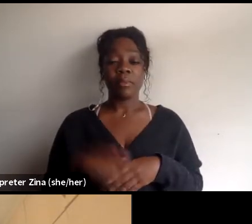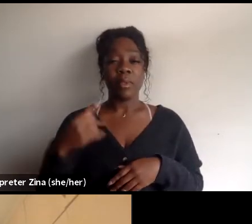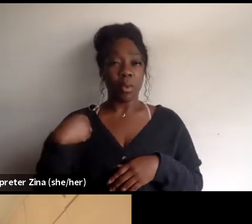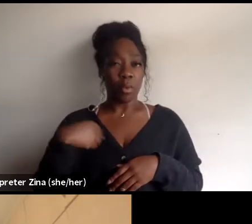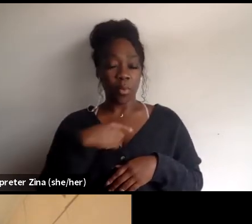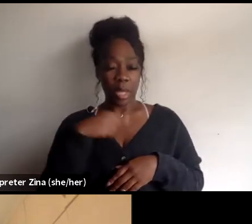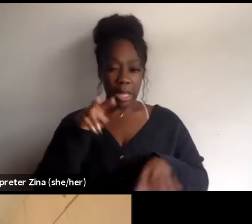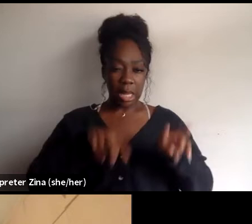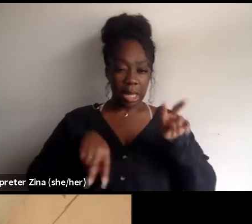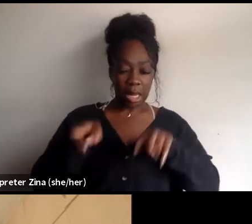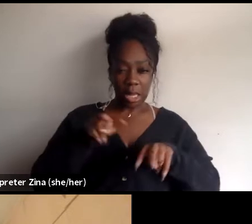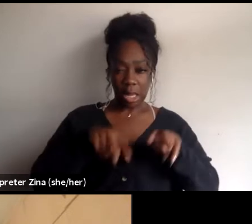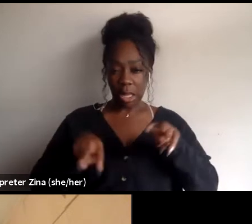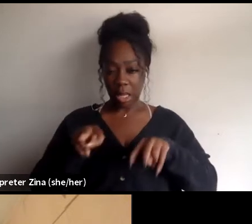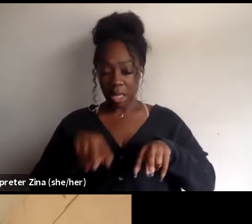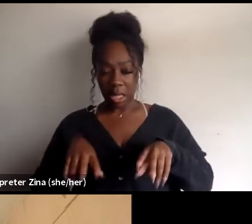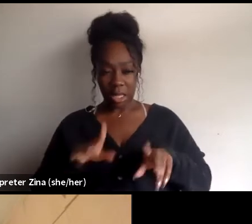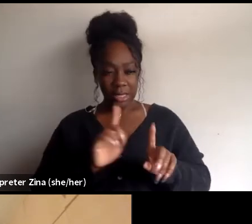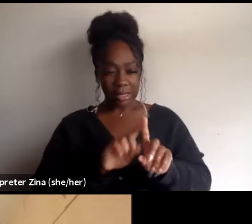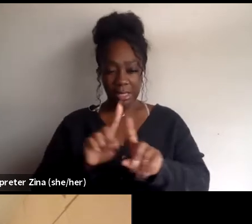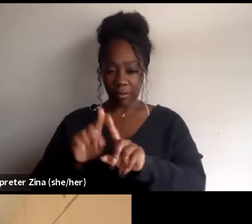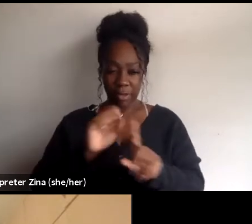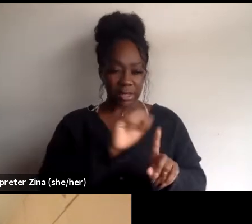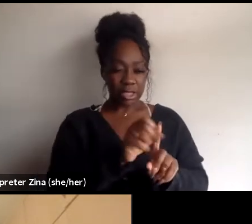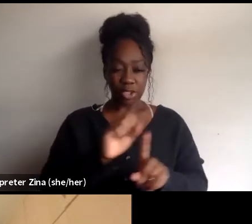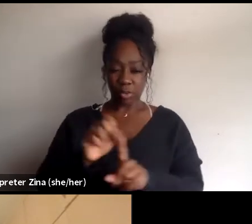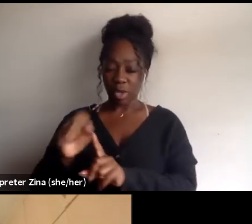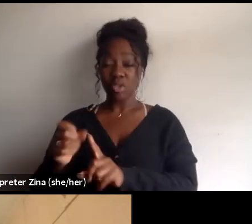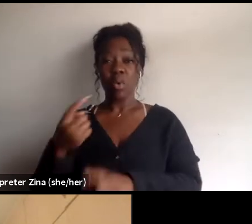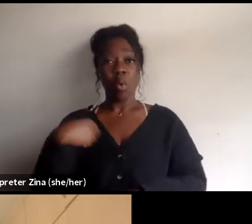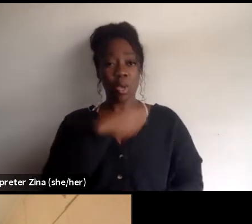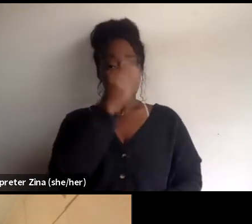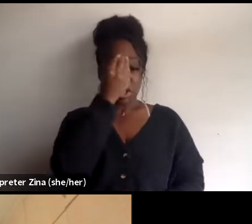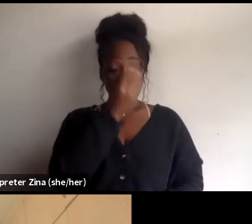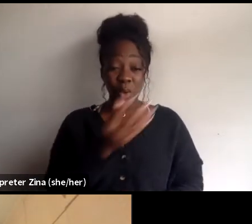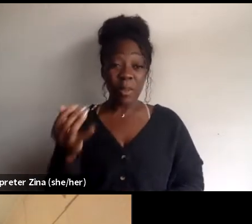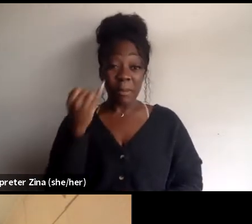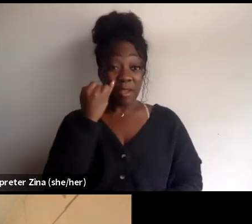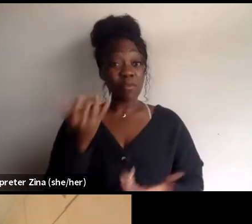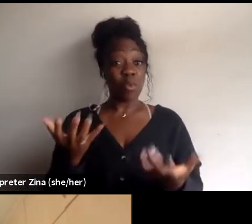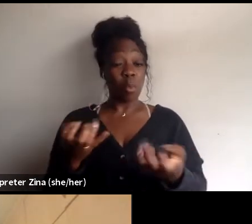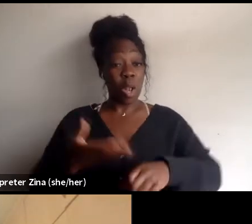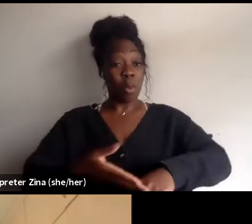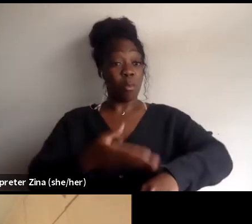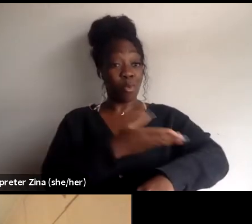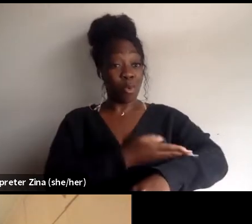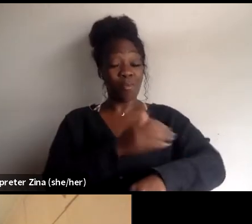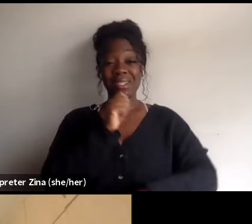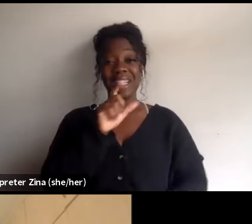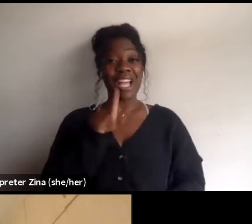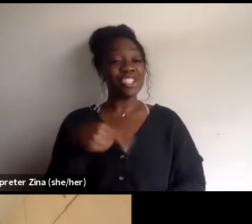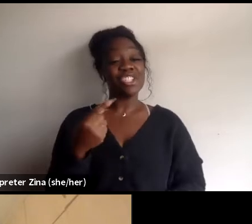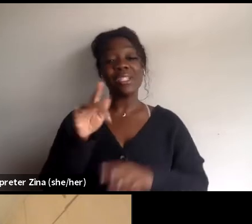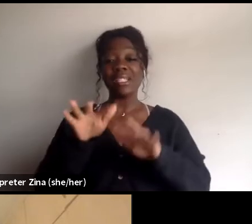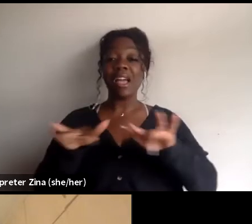if you wanna get to excellence, it isn't just about diversity in terms of race. You know, you look at this great example